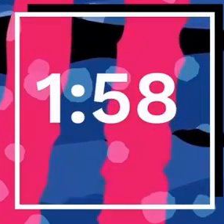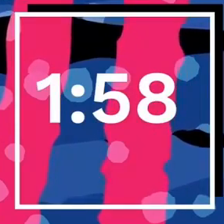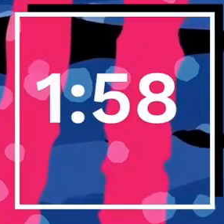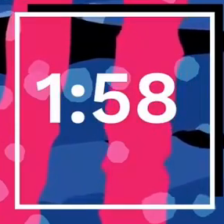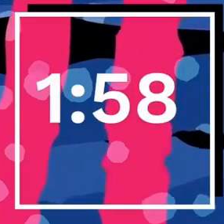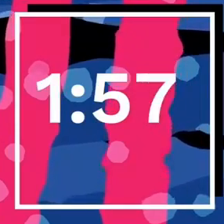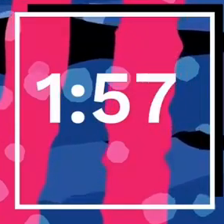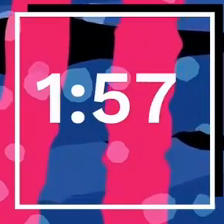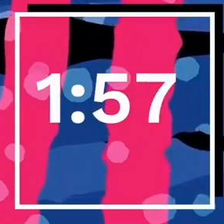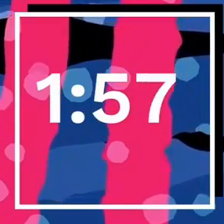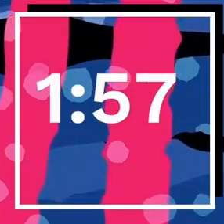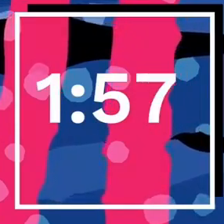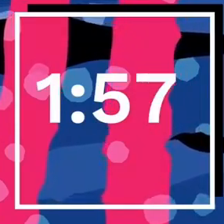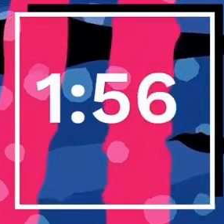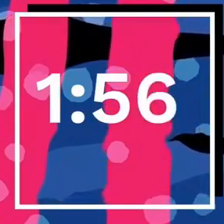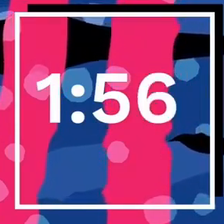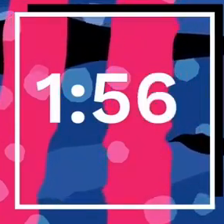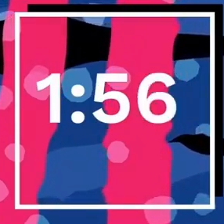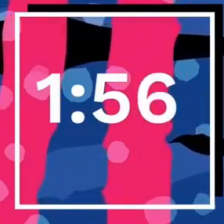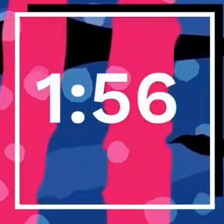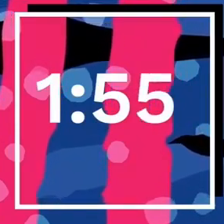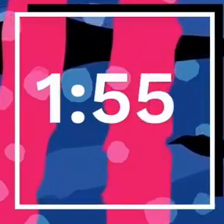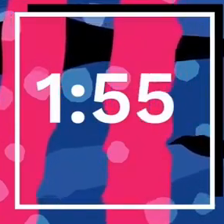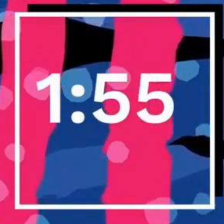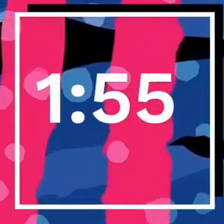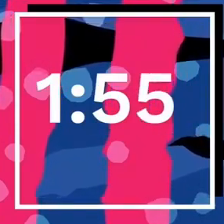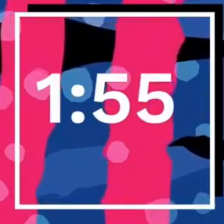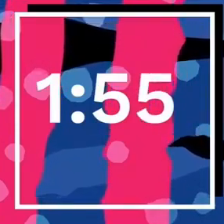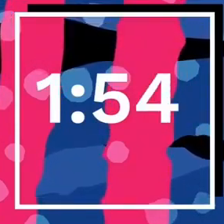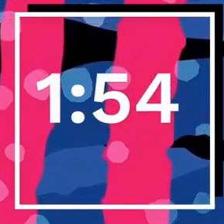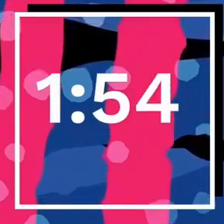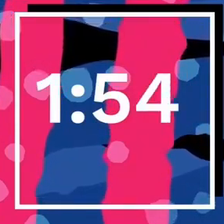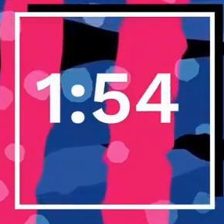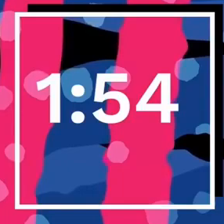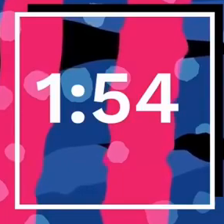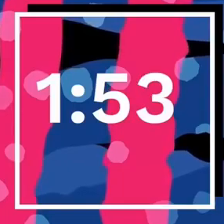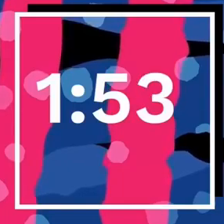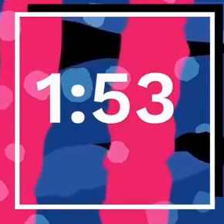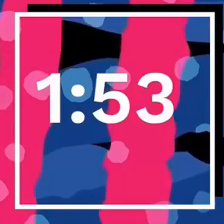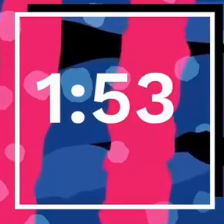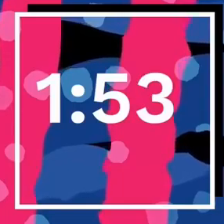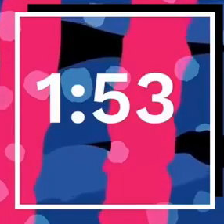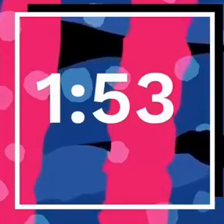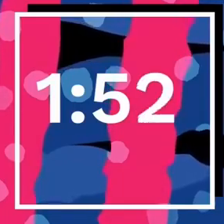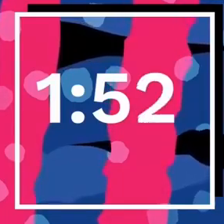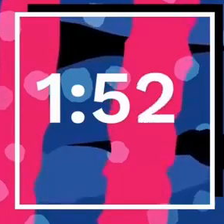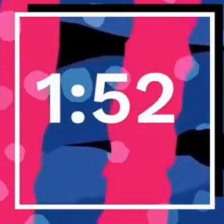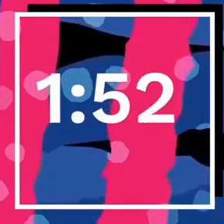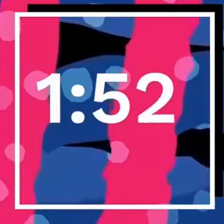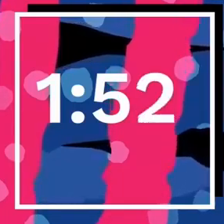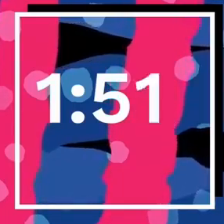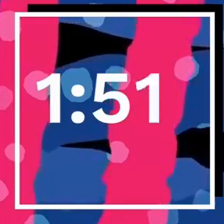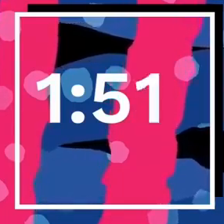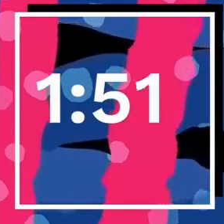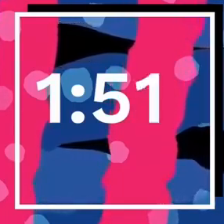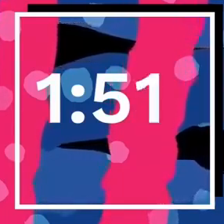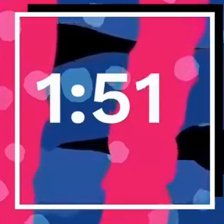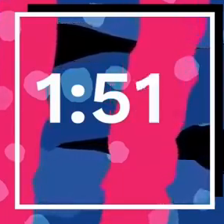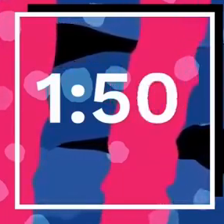CHILD INTO THE HANDS OF NEARLY